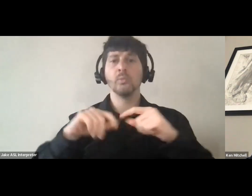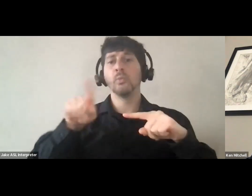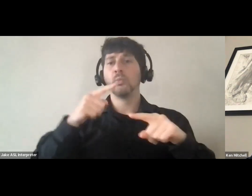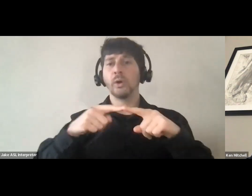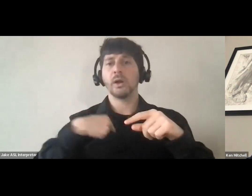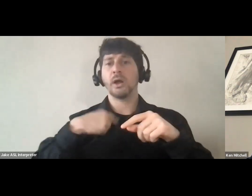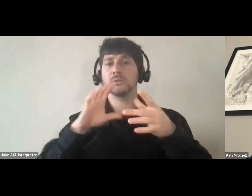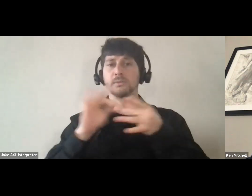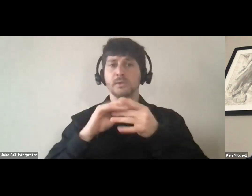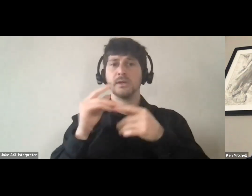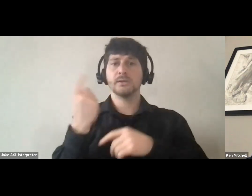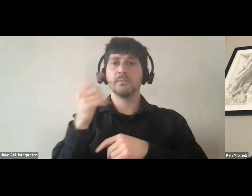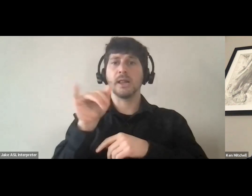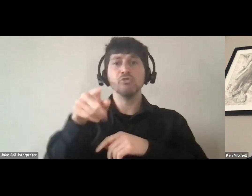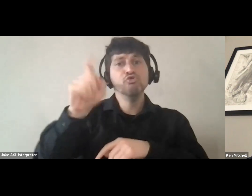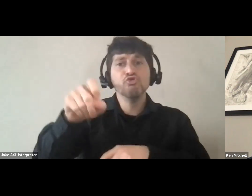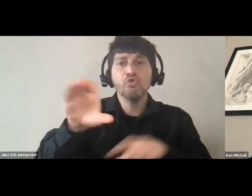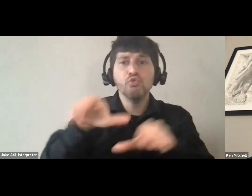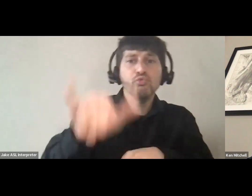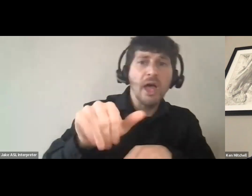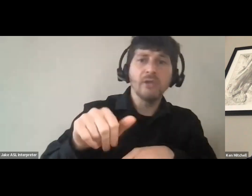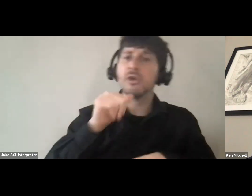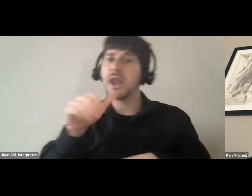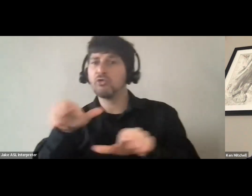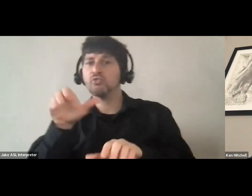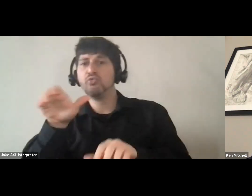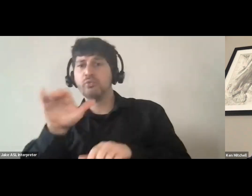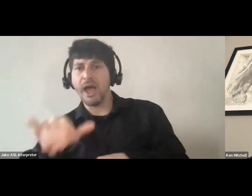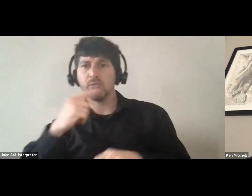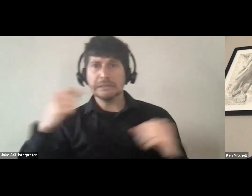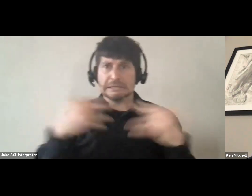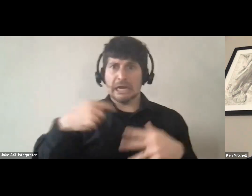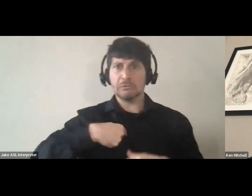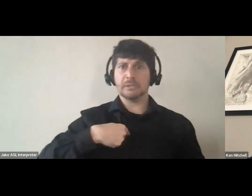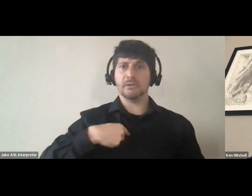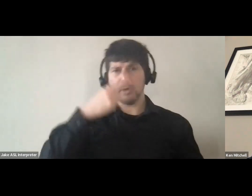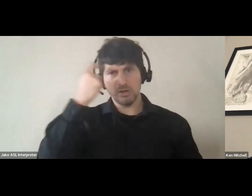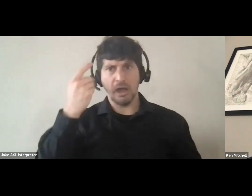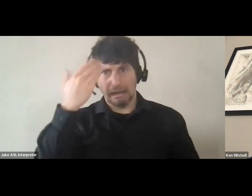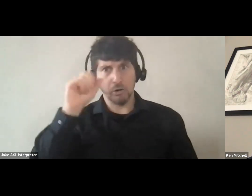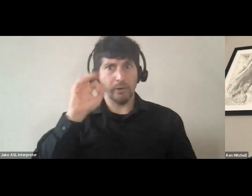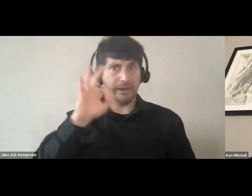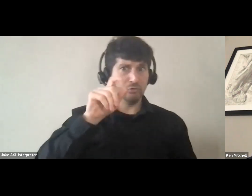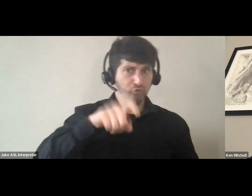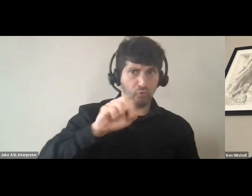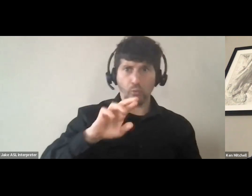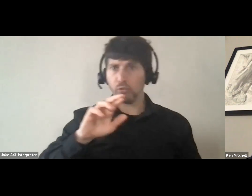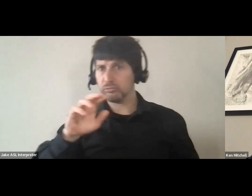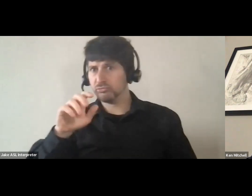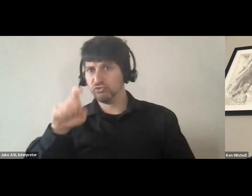But where you are, it might be the same and you might know that better than I. One of the things I want to tell sue whenever I say something like you should do this or shouldn't do that, it scares me.